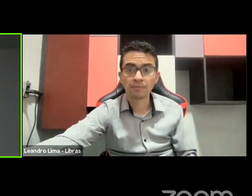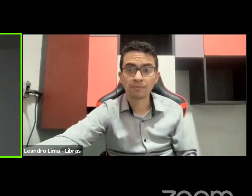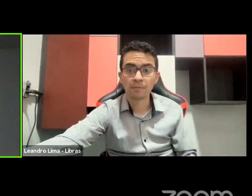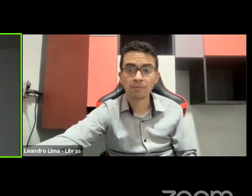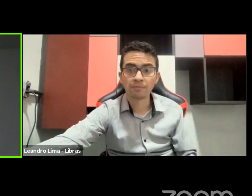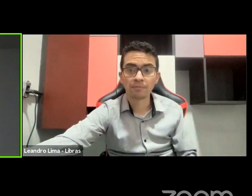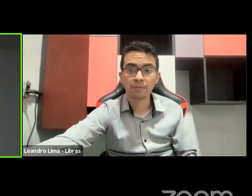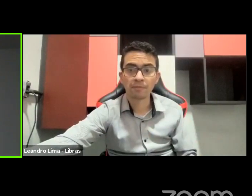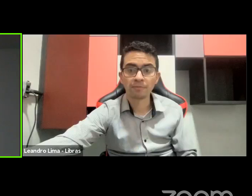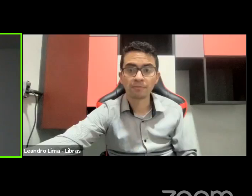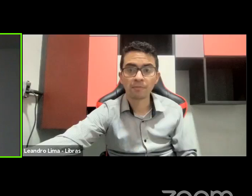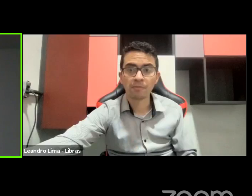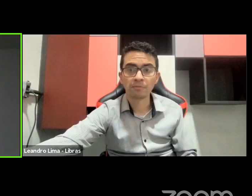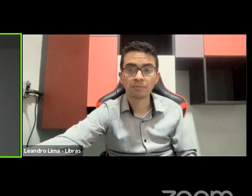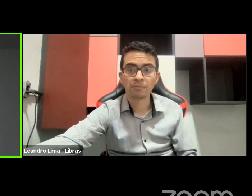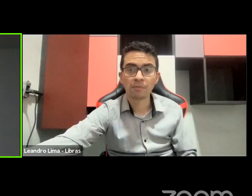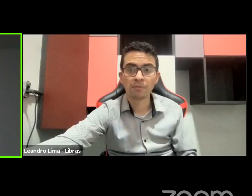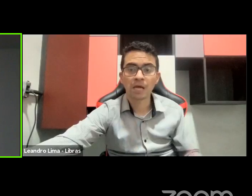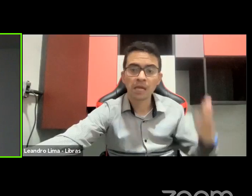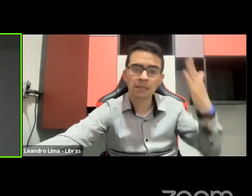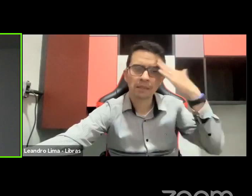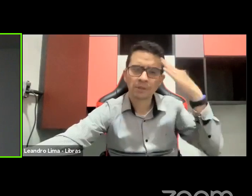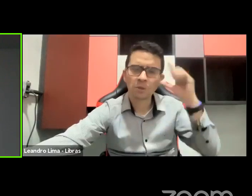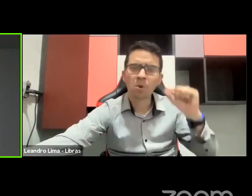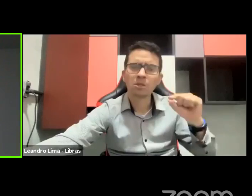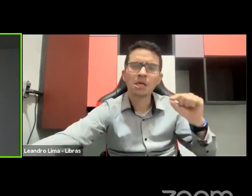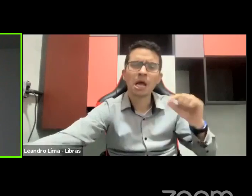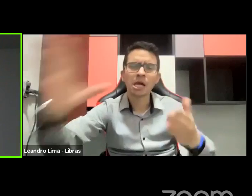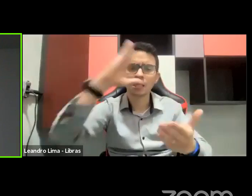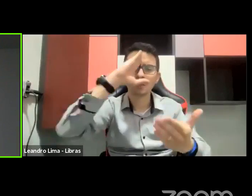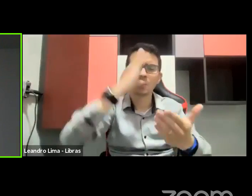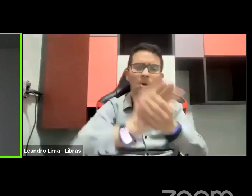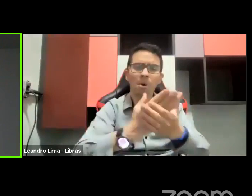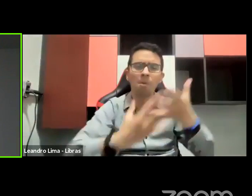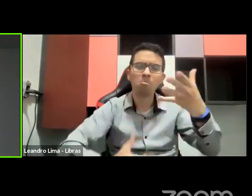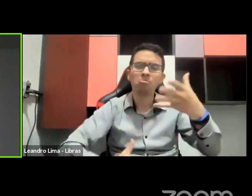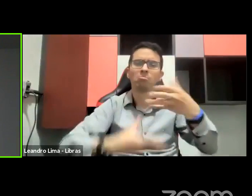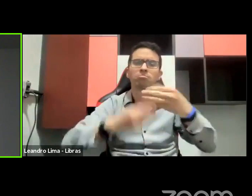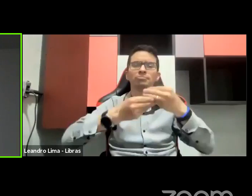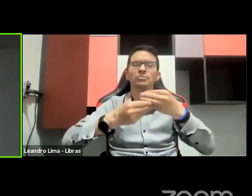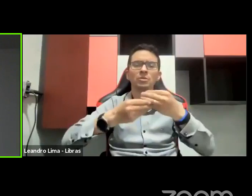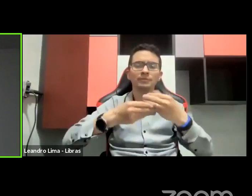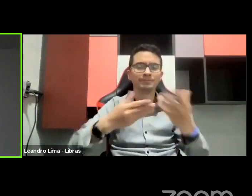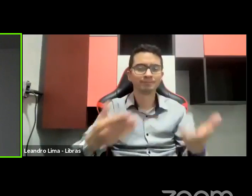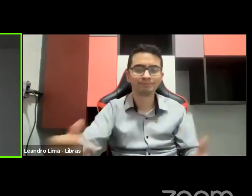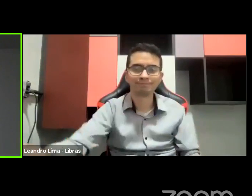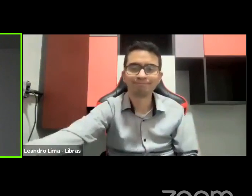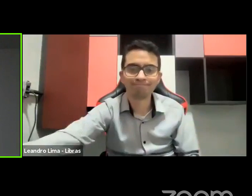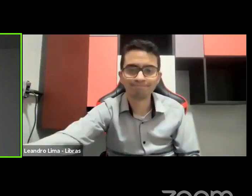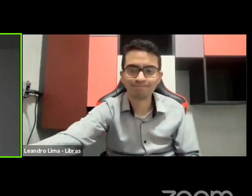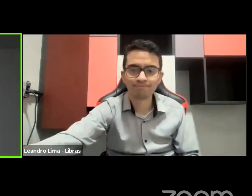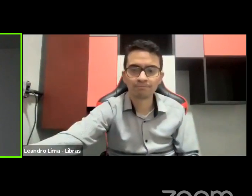e diner this idea e diner this idea of complimentary e diner this idea of complementarity, all the points of view.